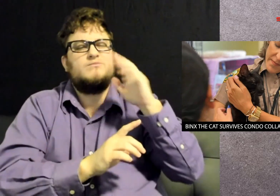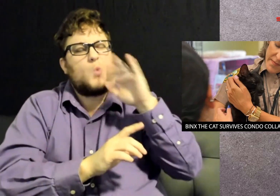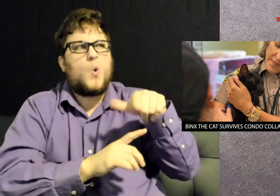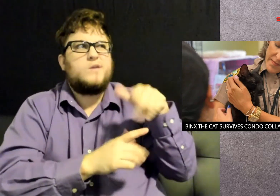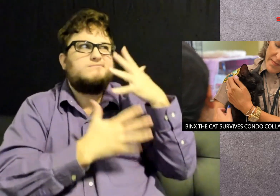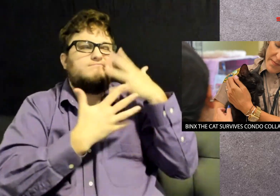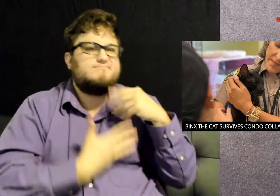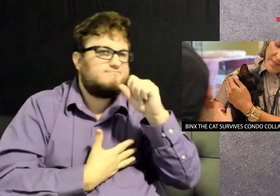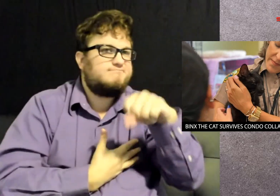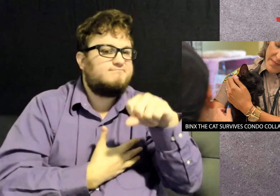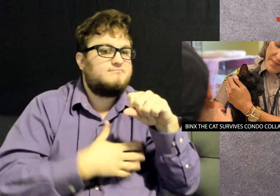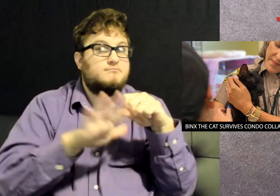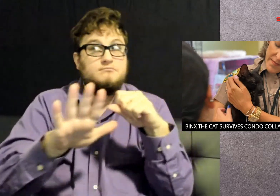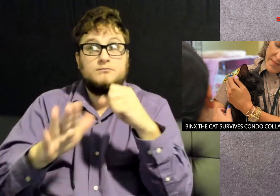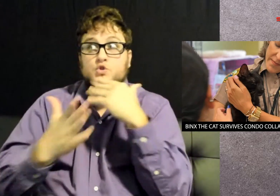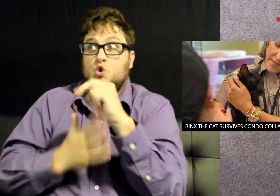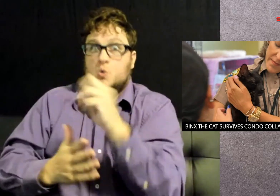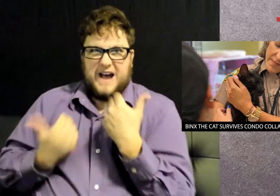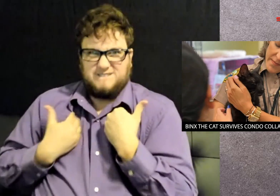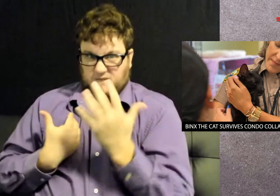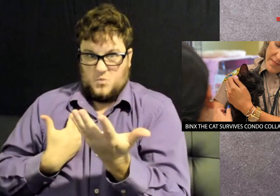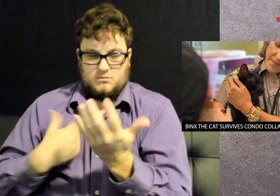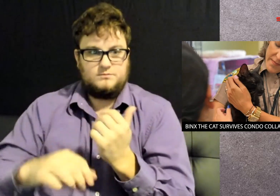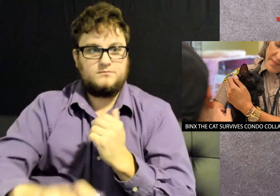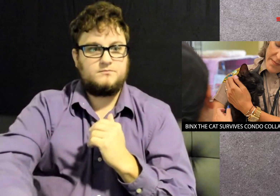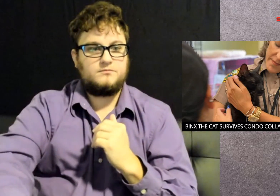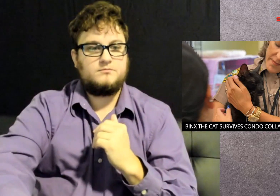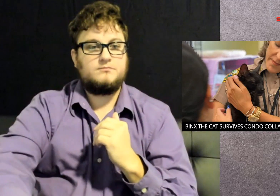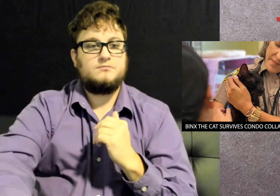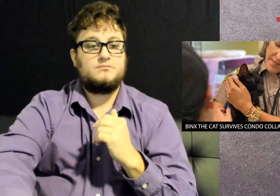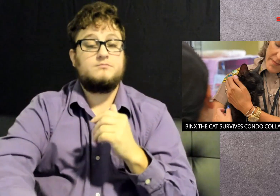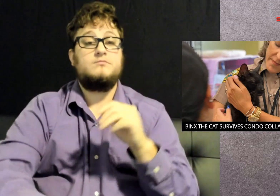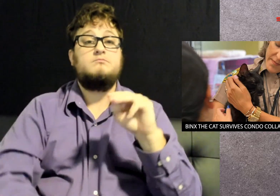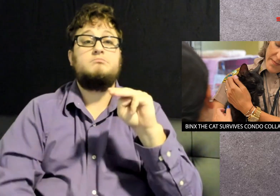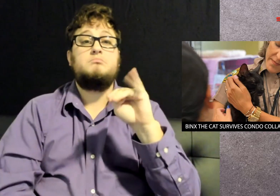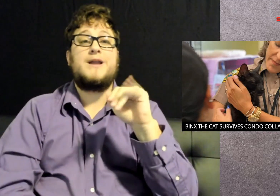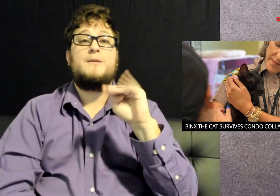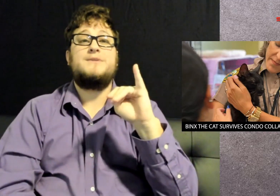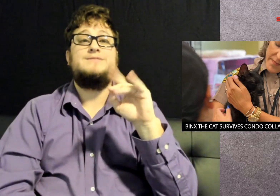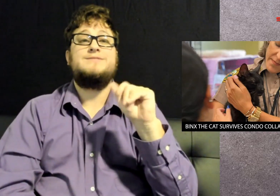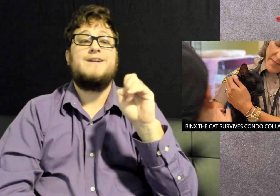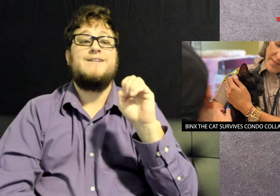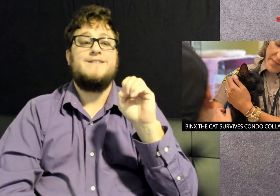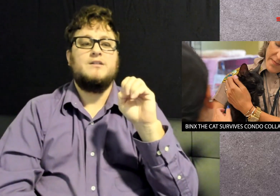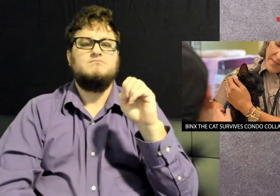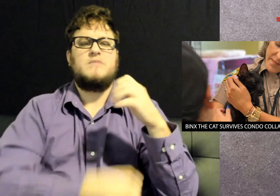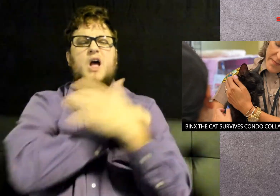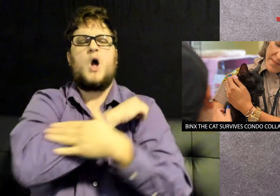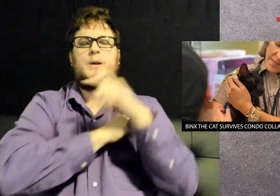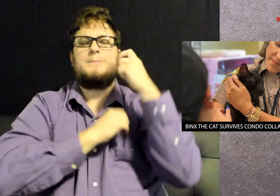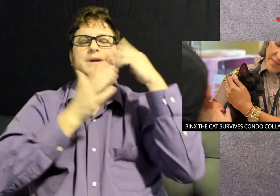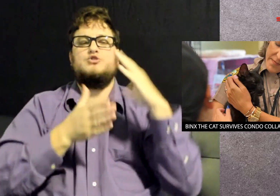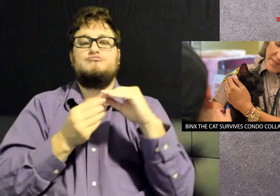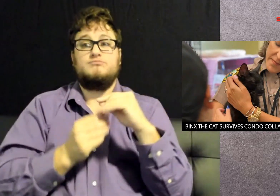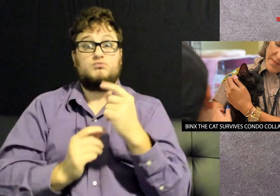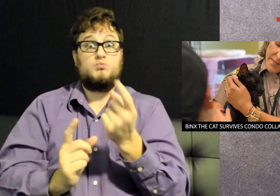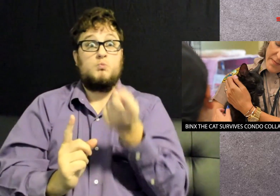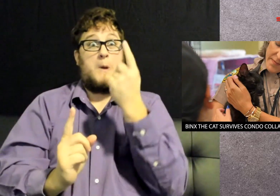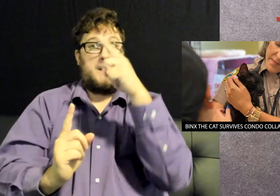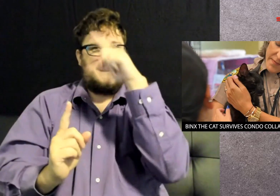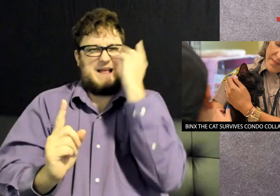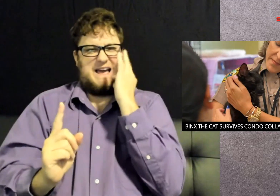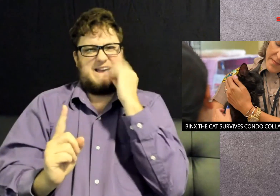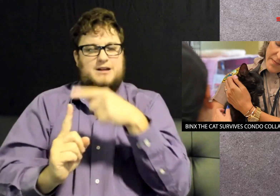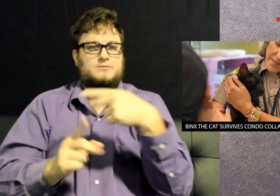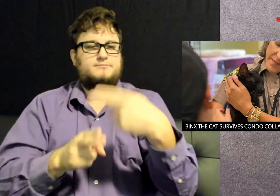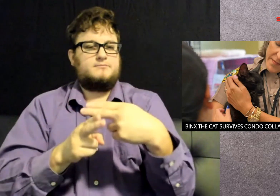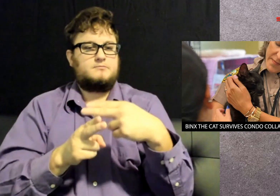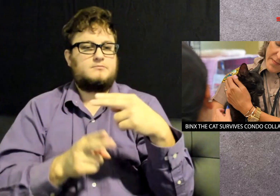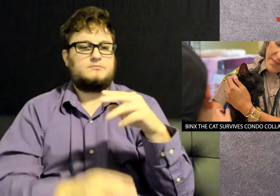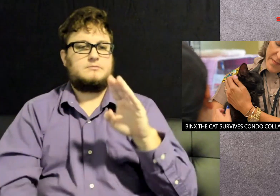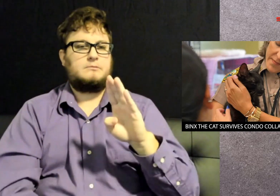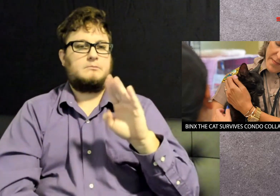case you missed it finally some good news from the tragic Florida condo collapse the